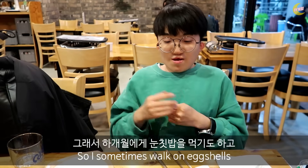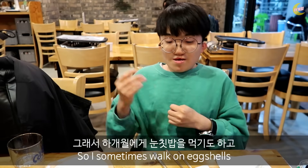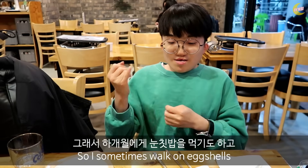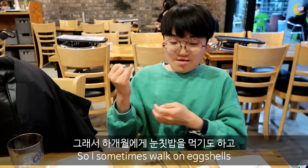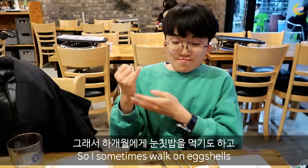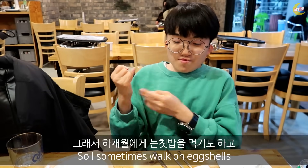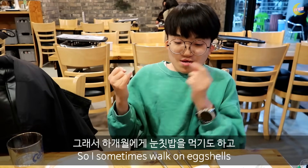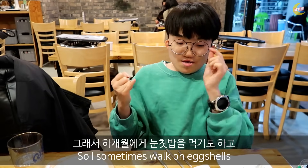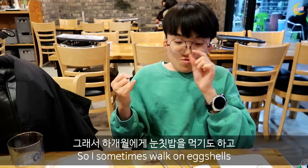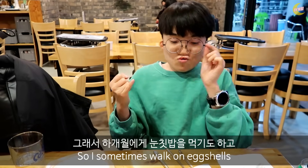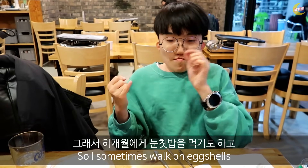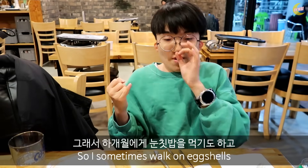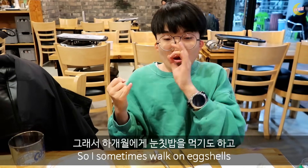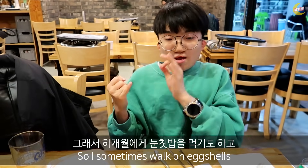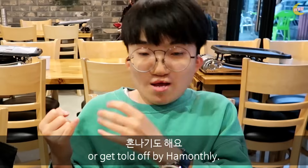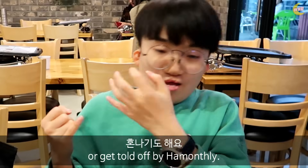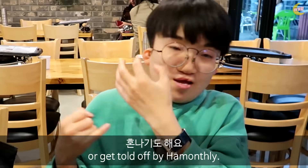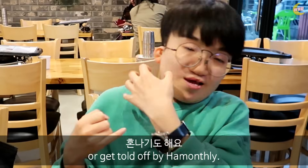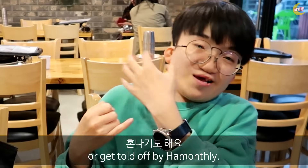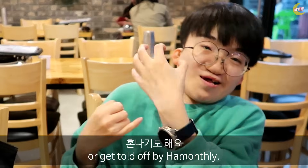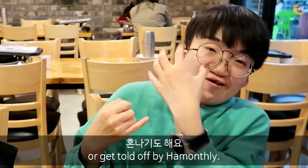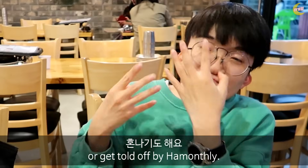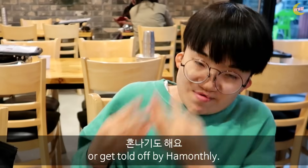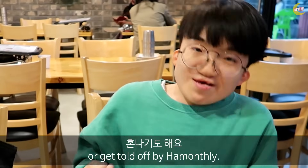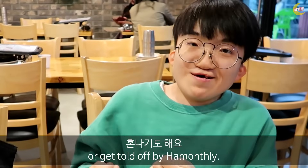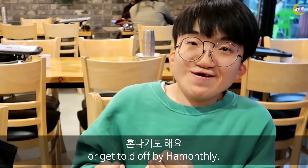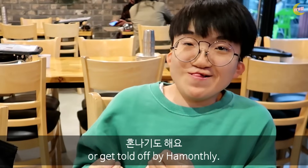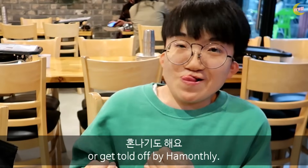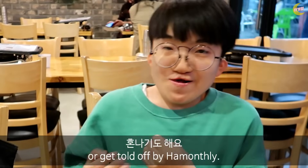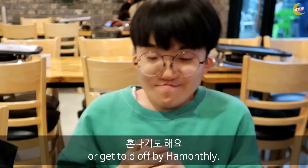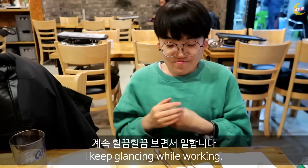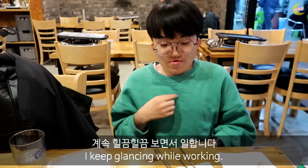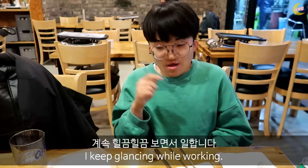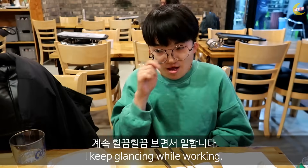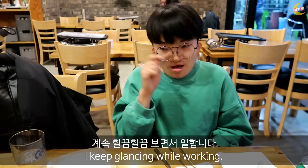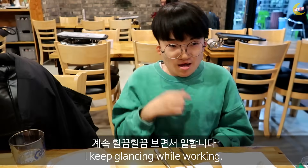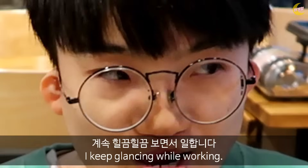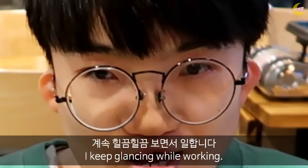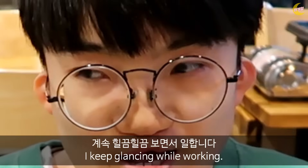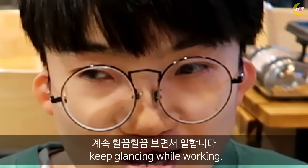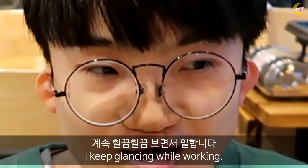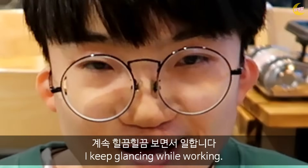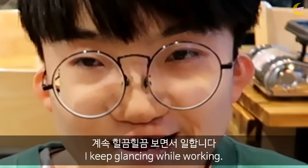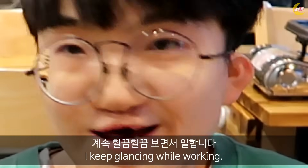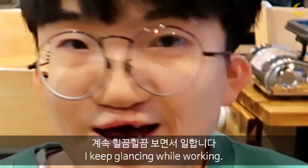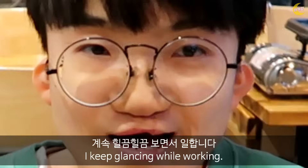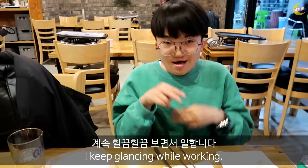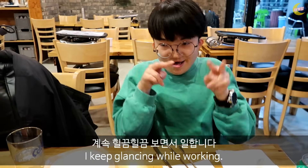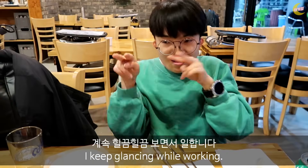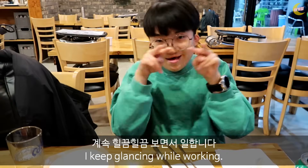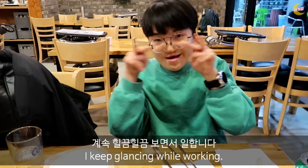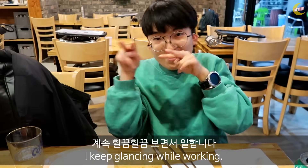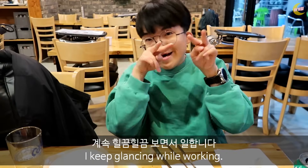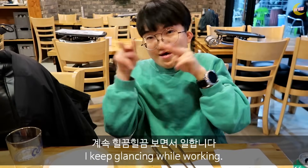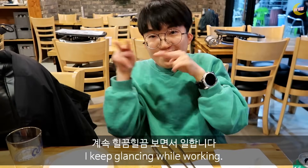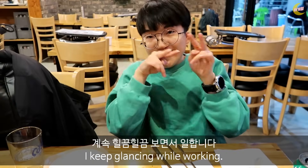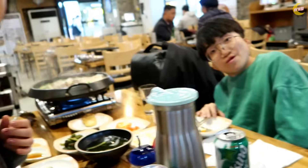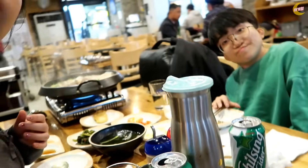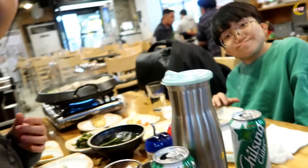So I sometimes walk on eggshells or get told off by Hamonthly. I keep glancing while working.